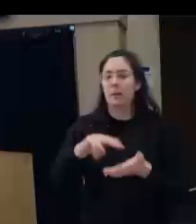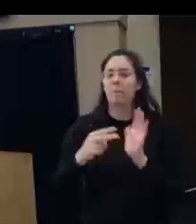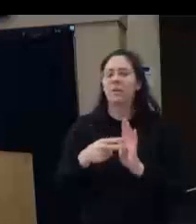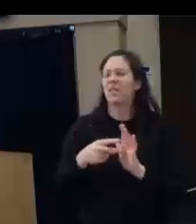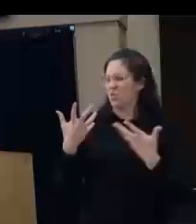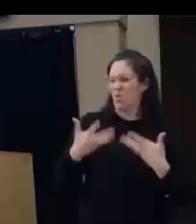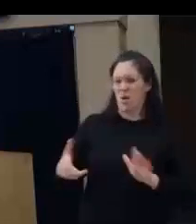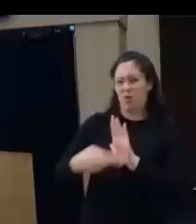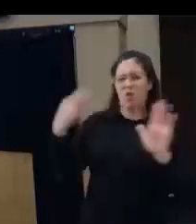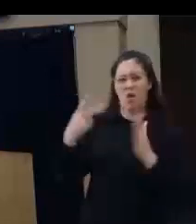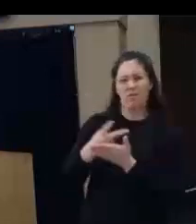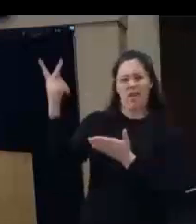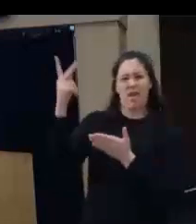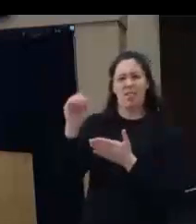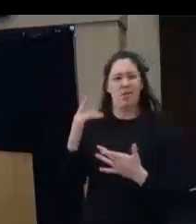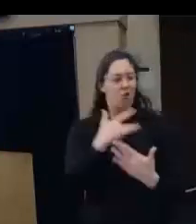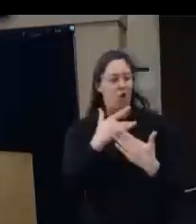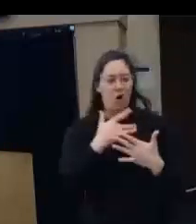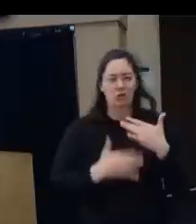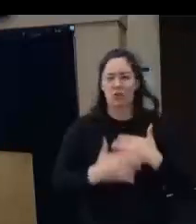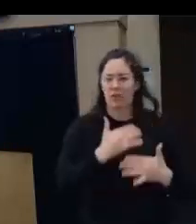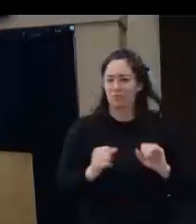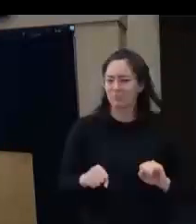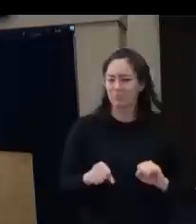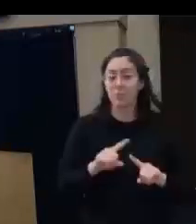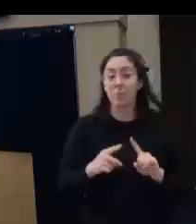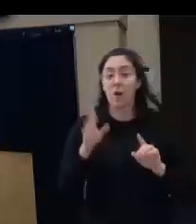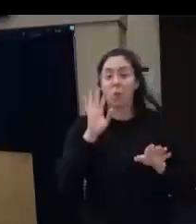called a failure even if it's with the heart circulation but we sometimes describe people